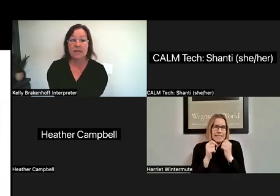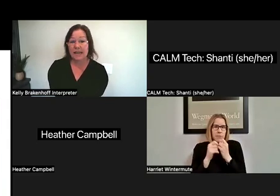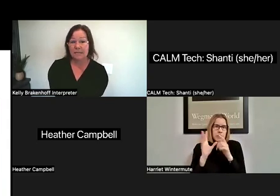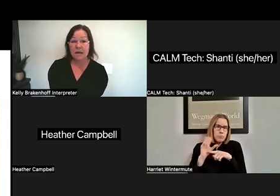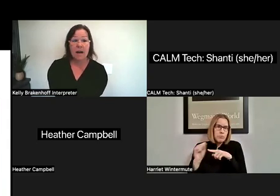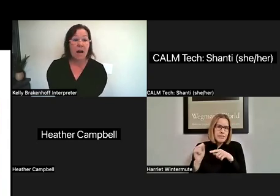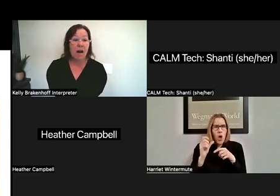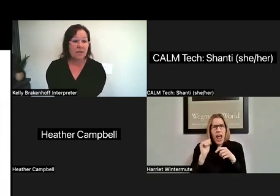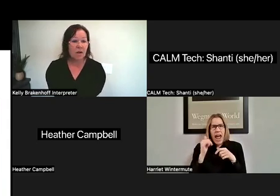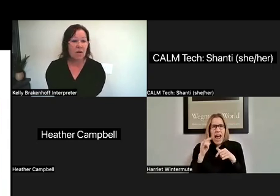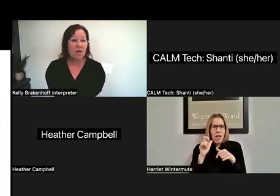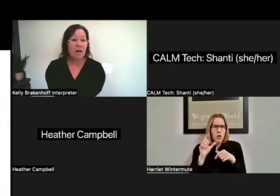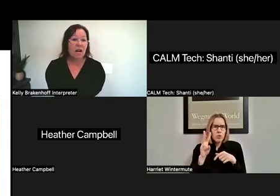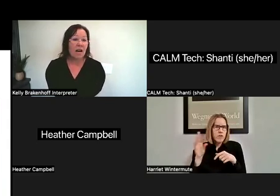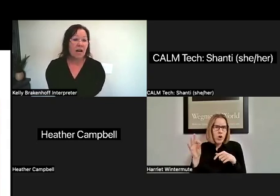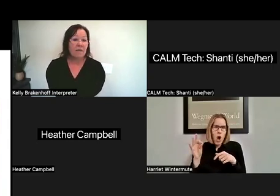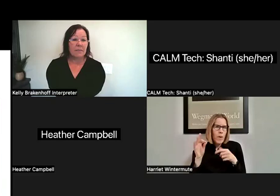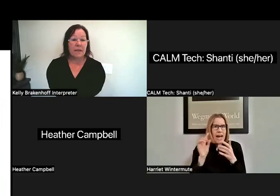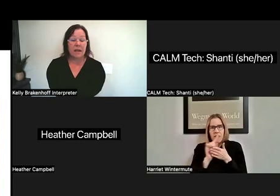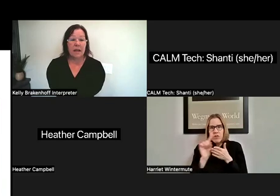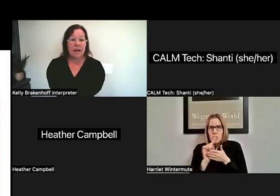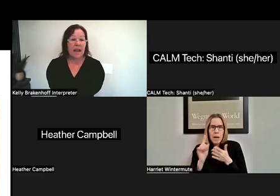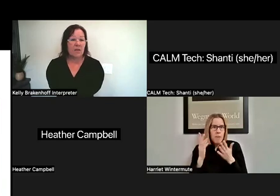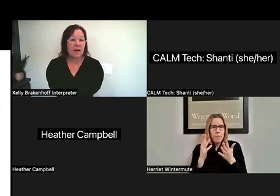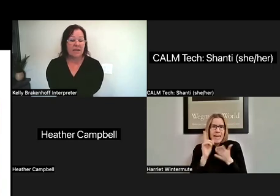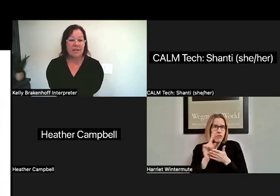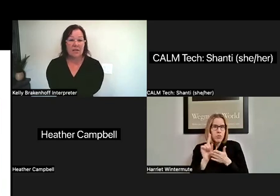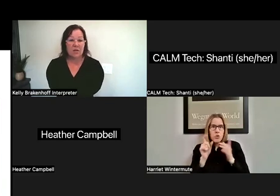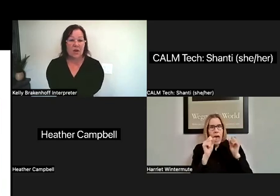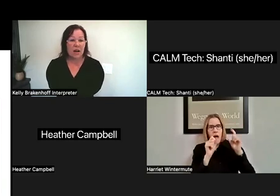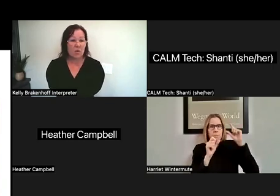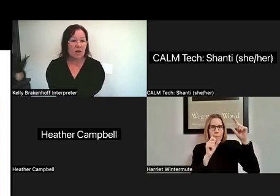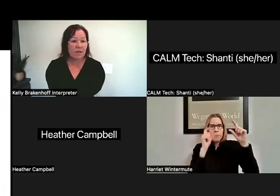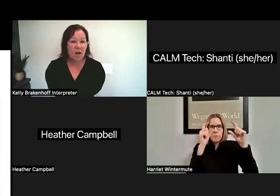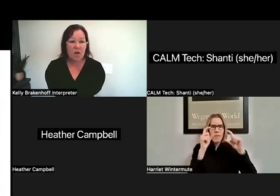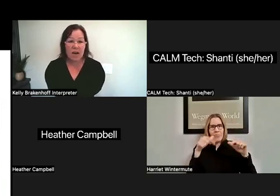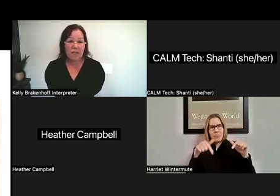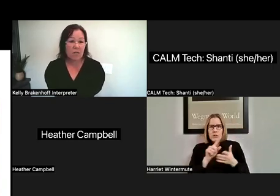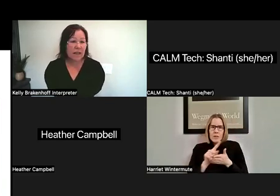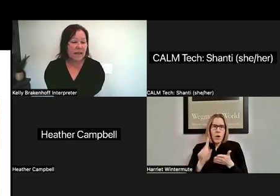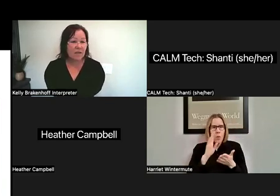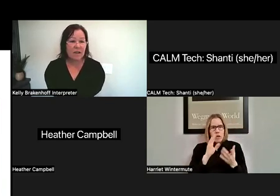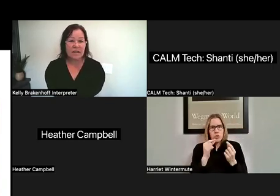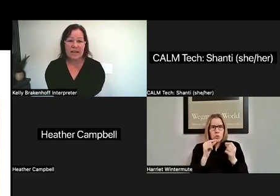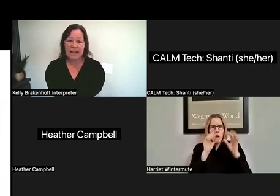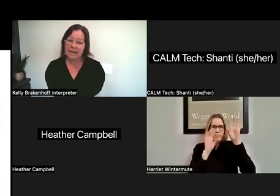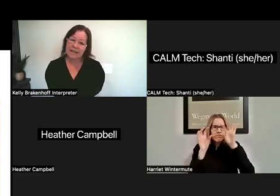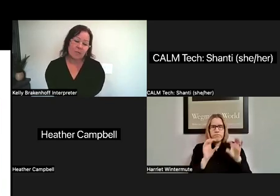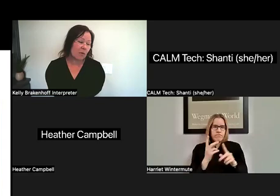team. Also and you want to just do a work flow every week. You could say this is what we're